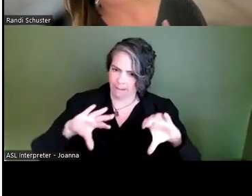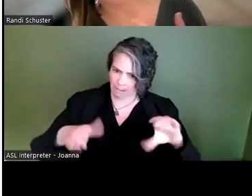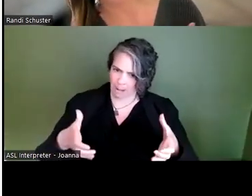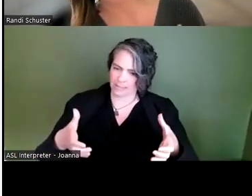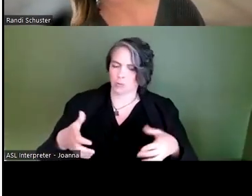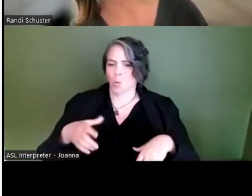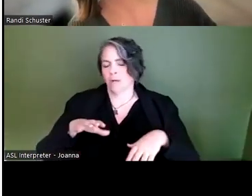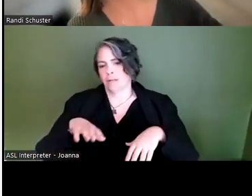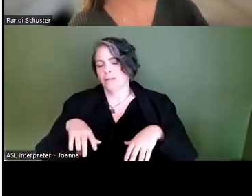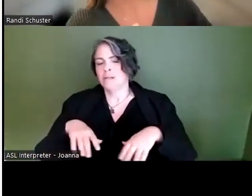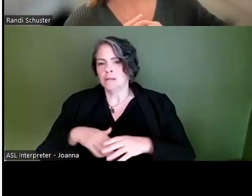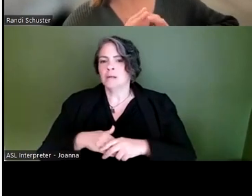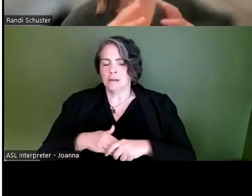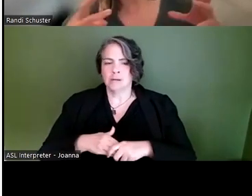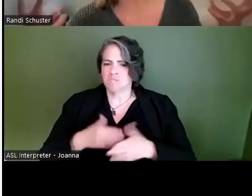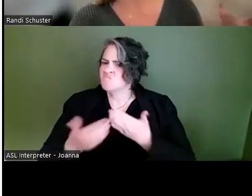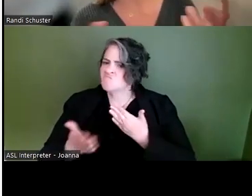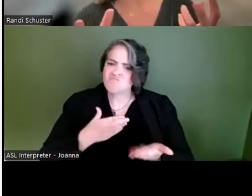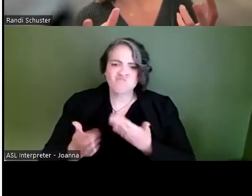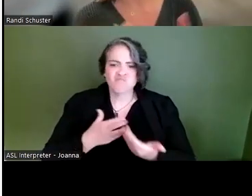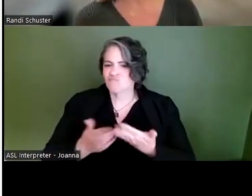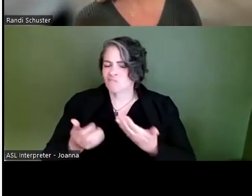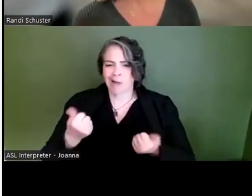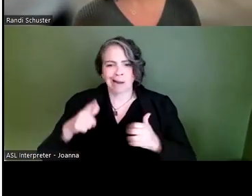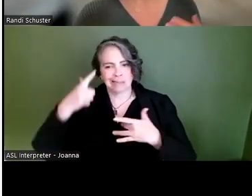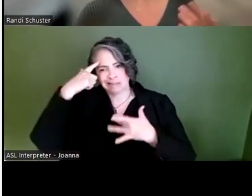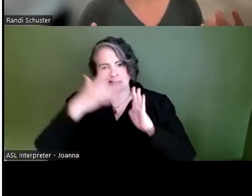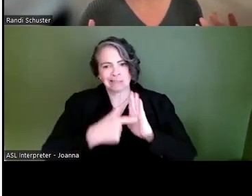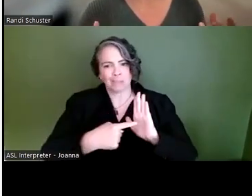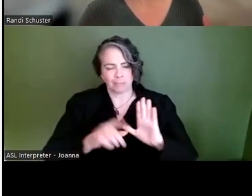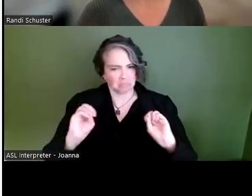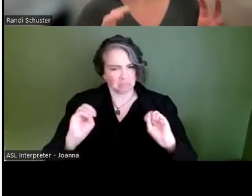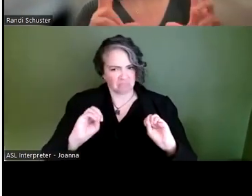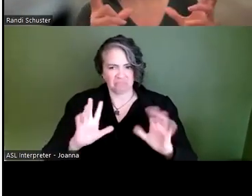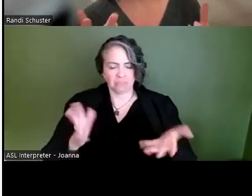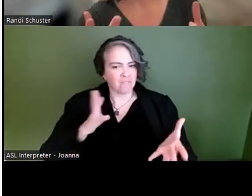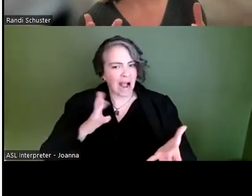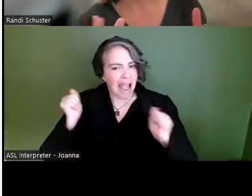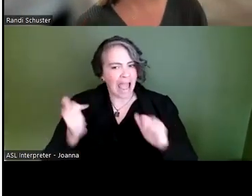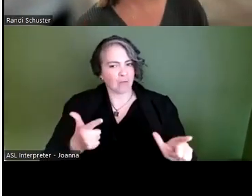of symptomatology, right. It is universal prevention. Tier 2 is targeted,